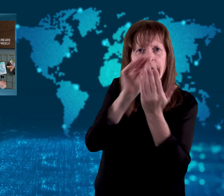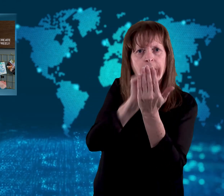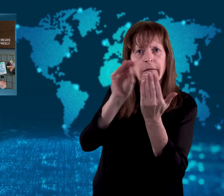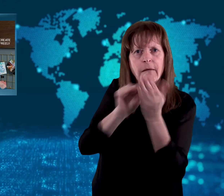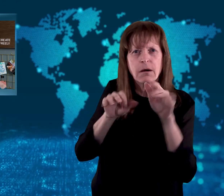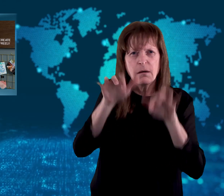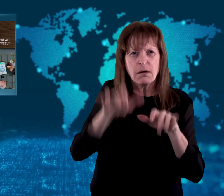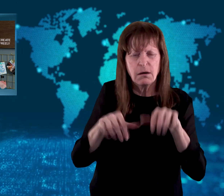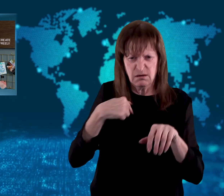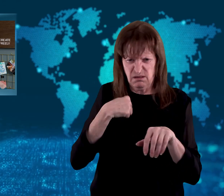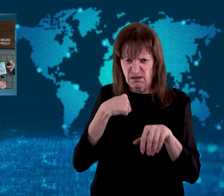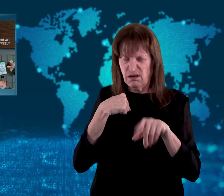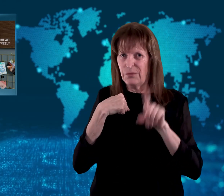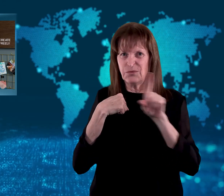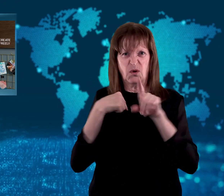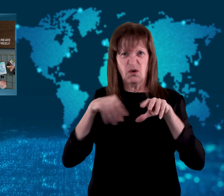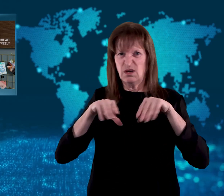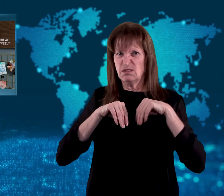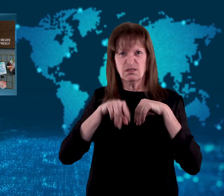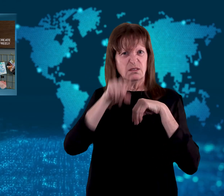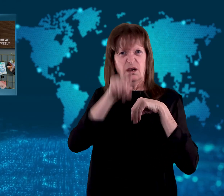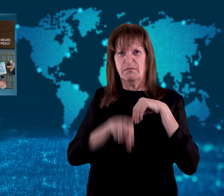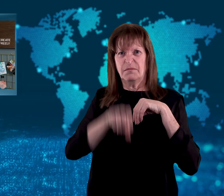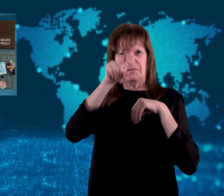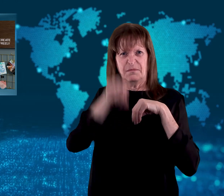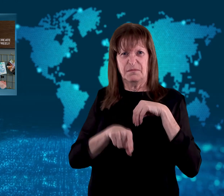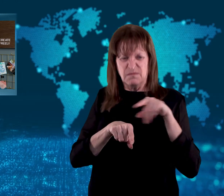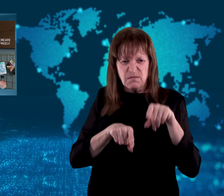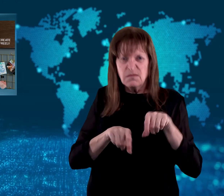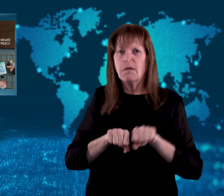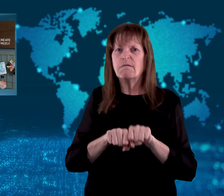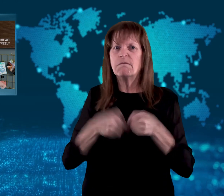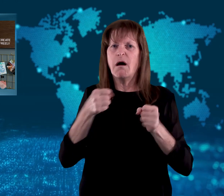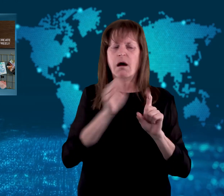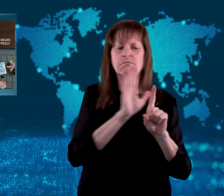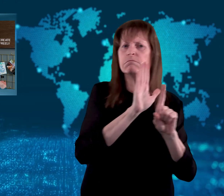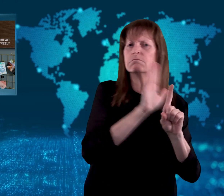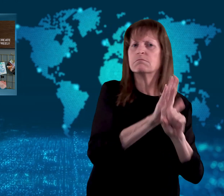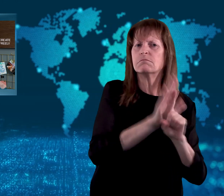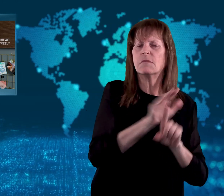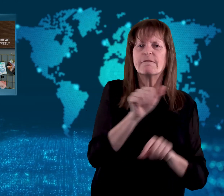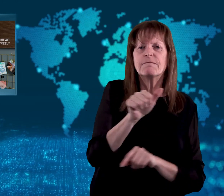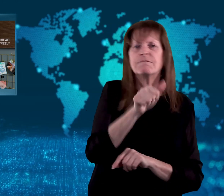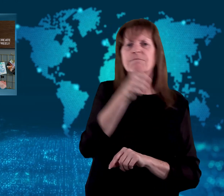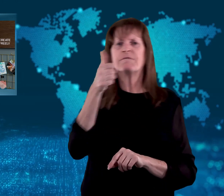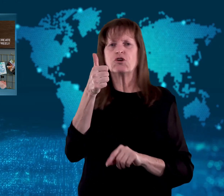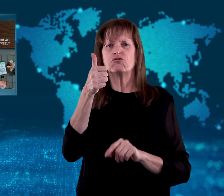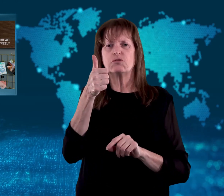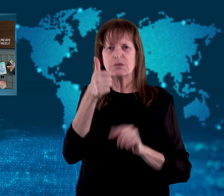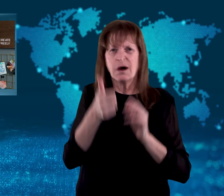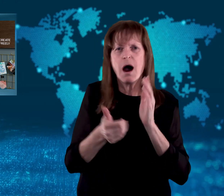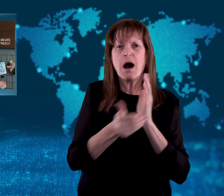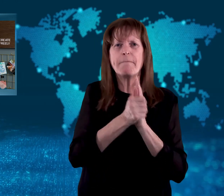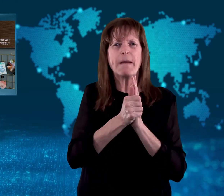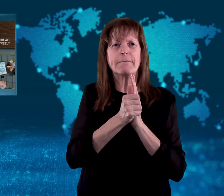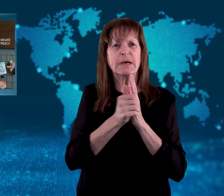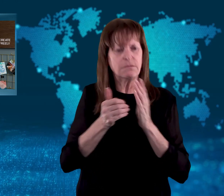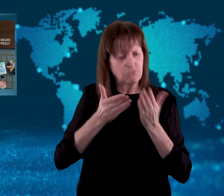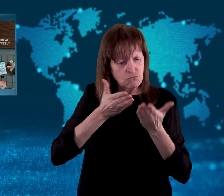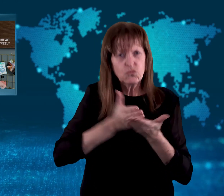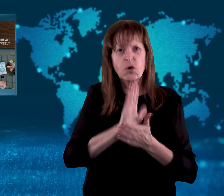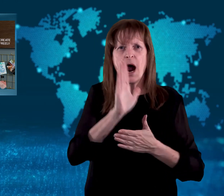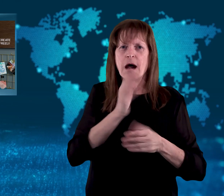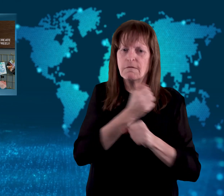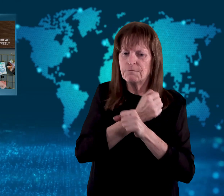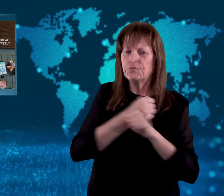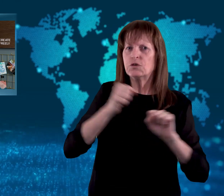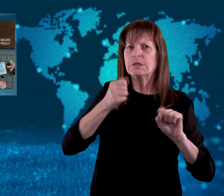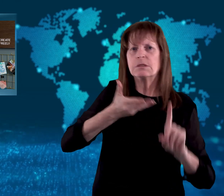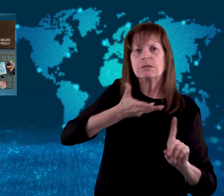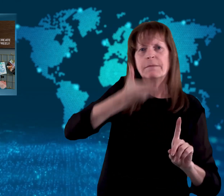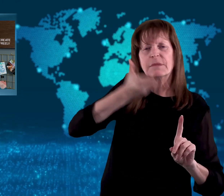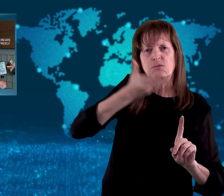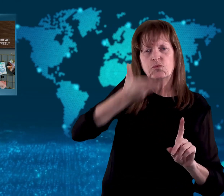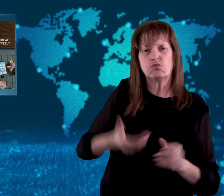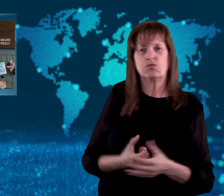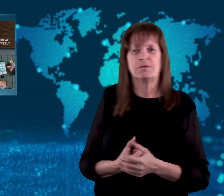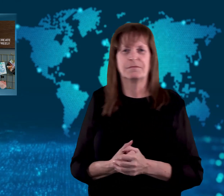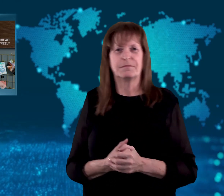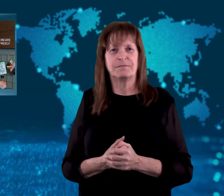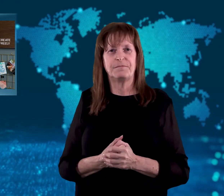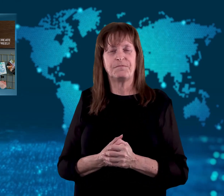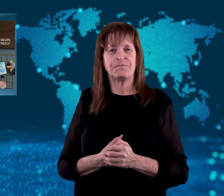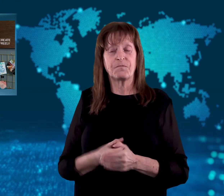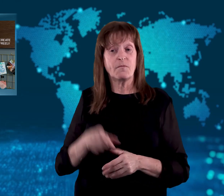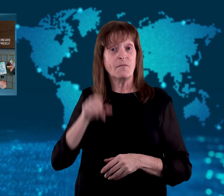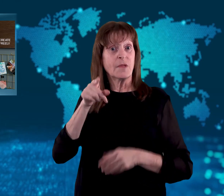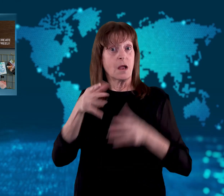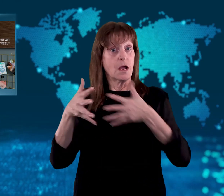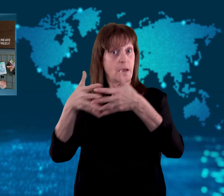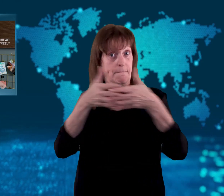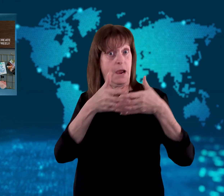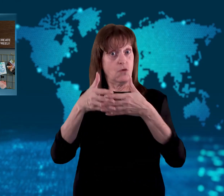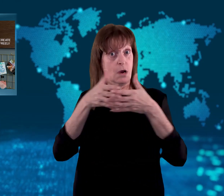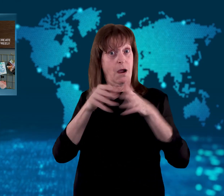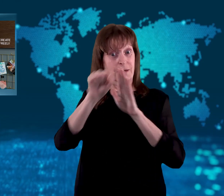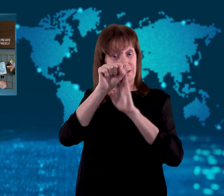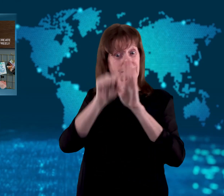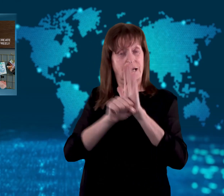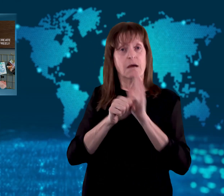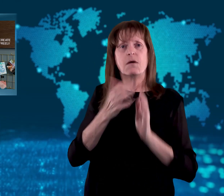She feels she would be forced to write a message she does not agree with,